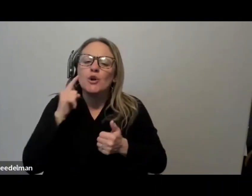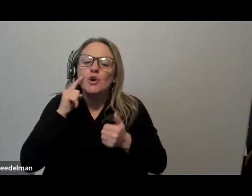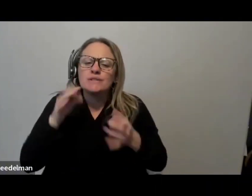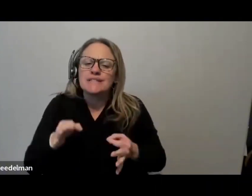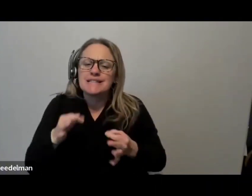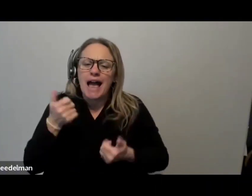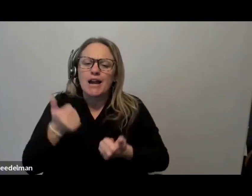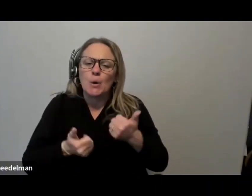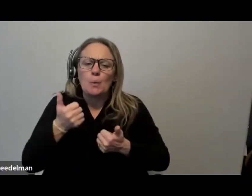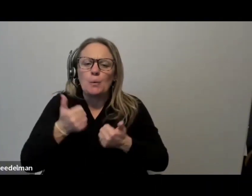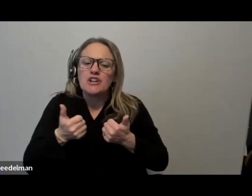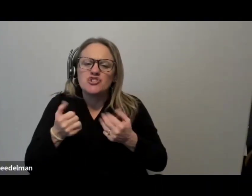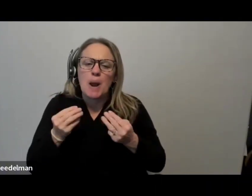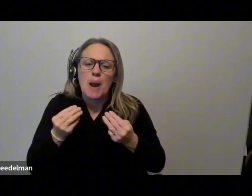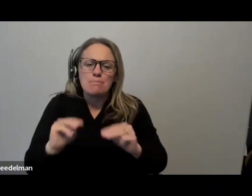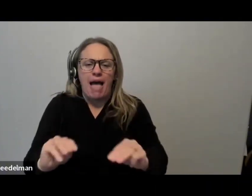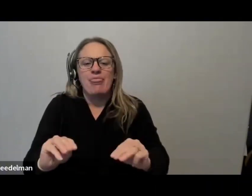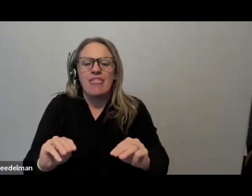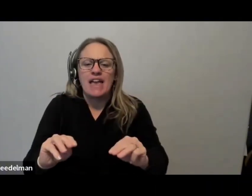for accessibility focused projects?